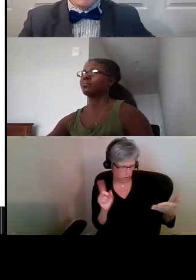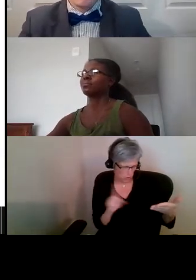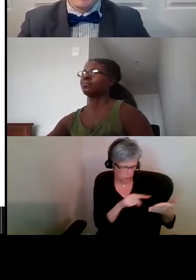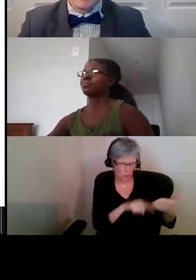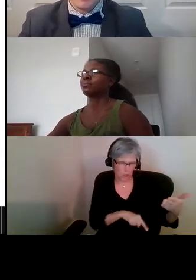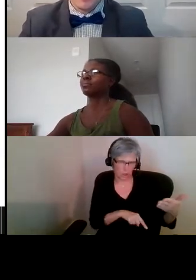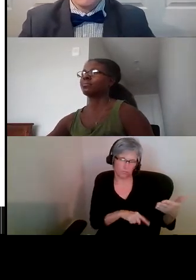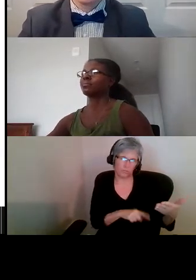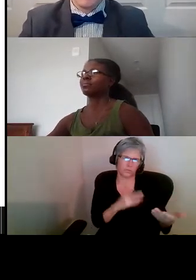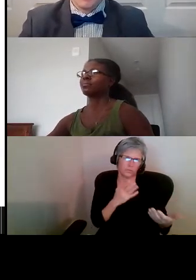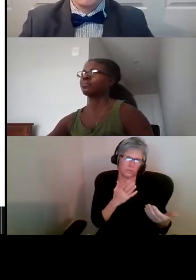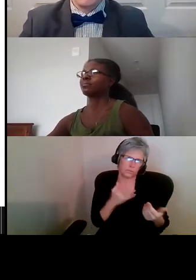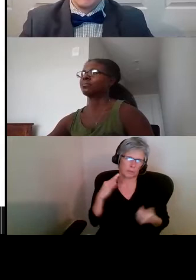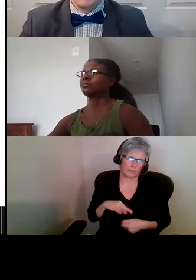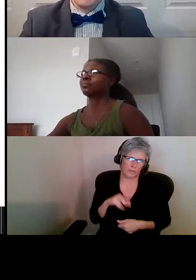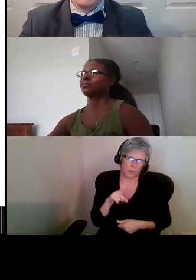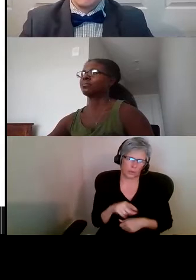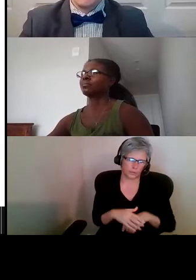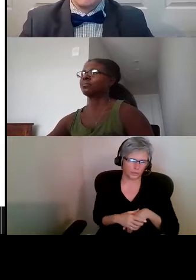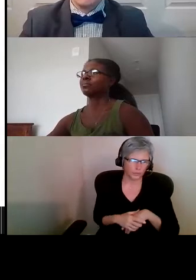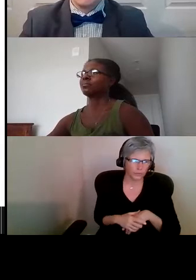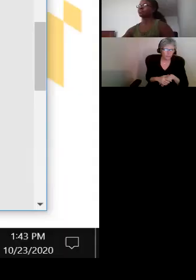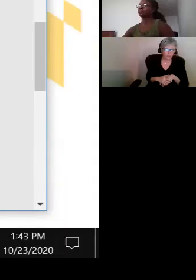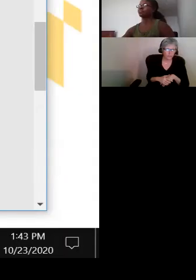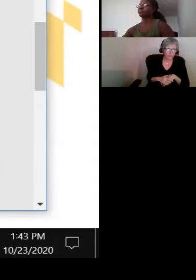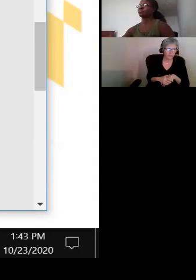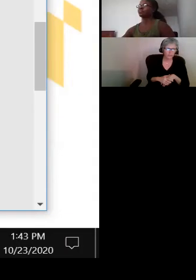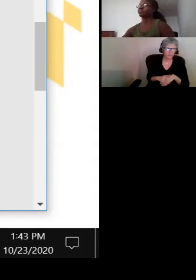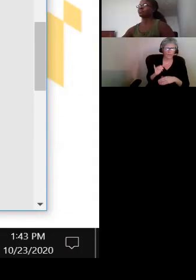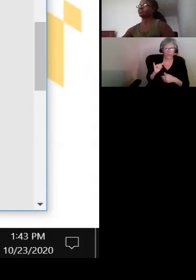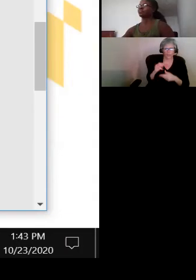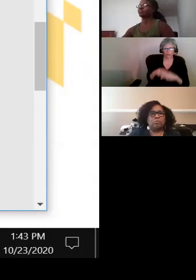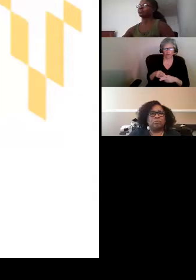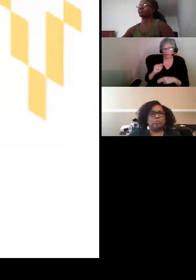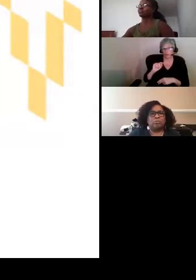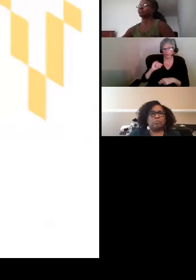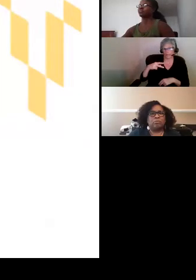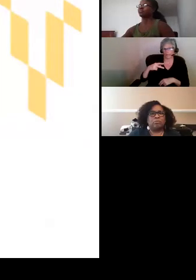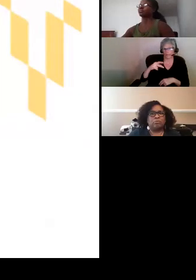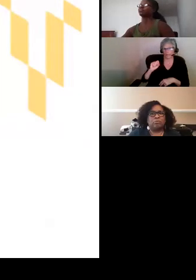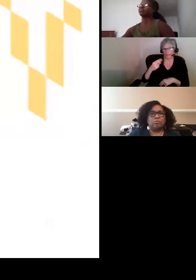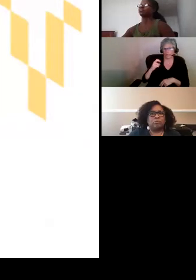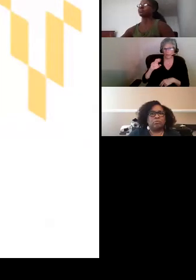help support that student. So that's the tip sheet that Allison was referring to and now